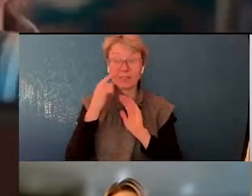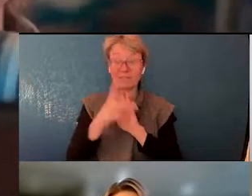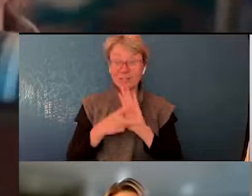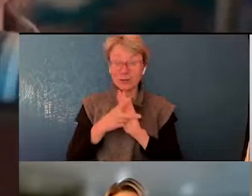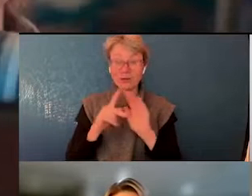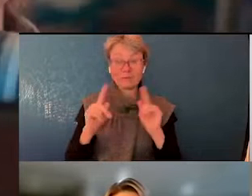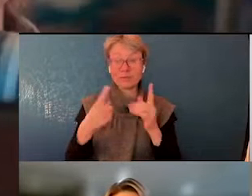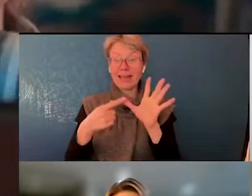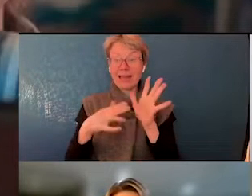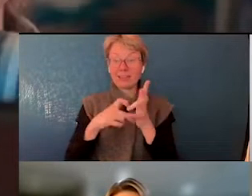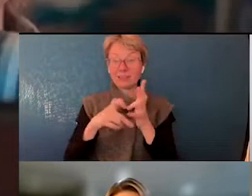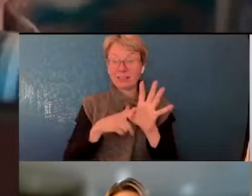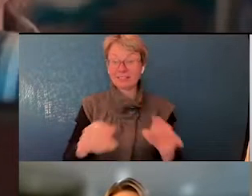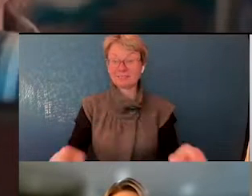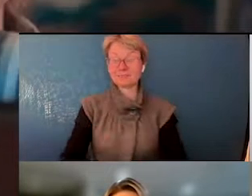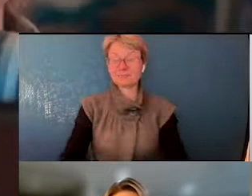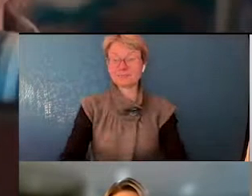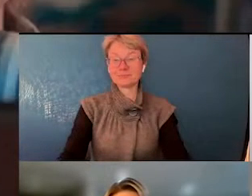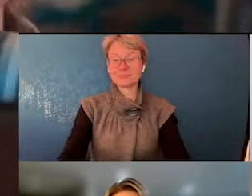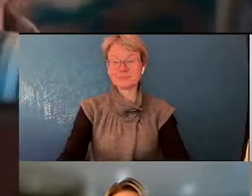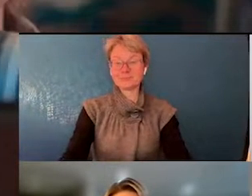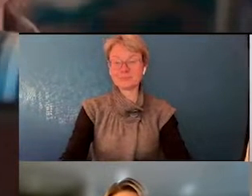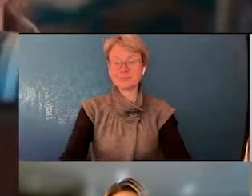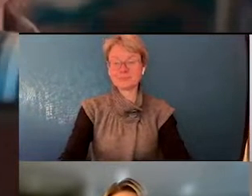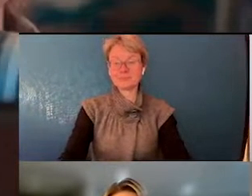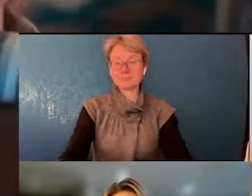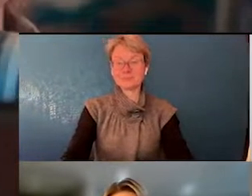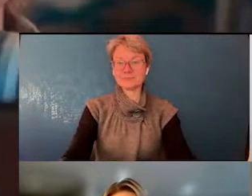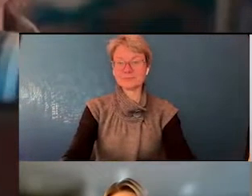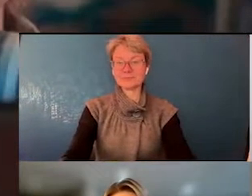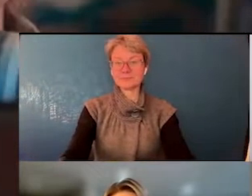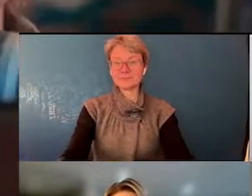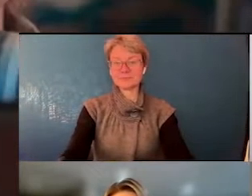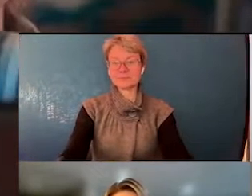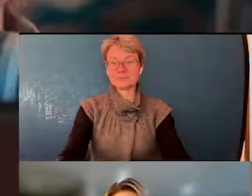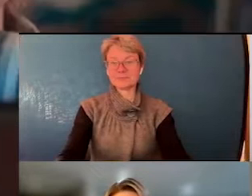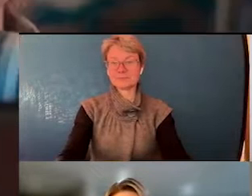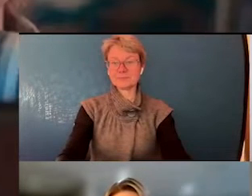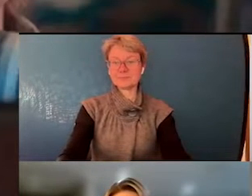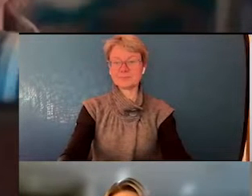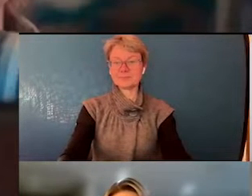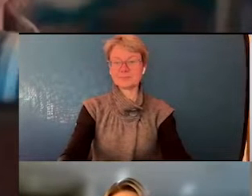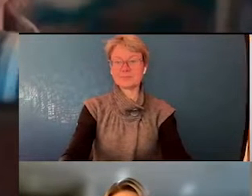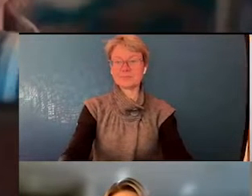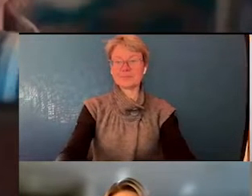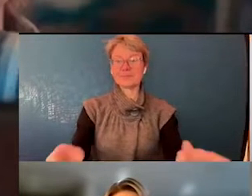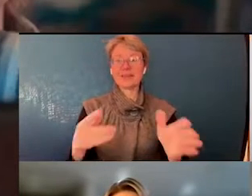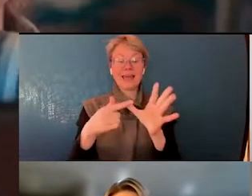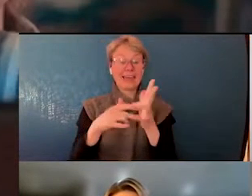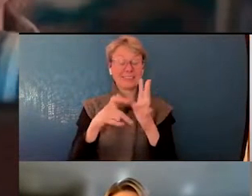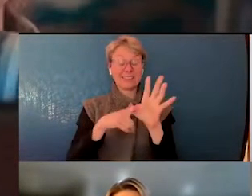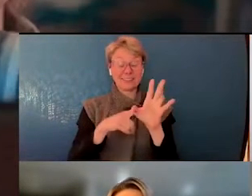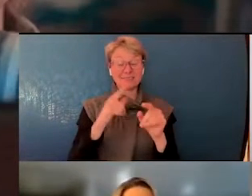Anthony I think the the video definitely gives uh what perpetuates this false idea